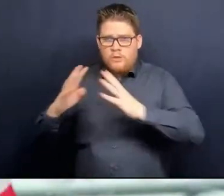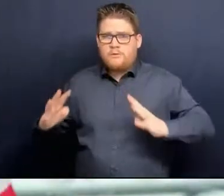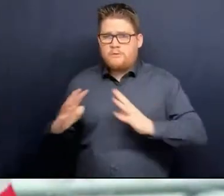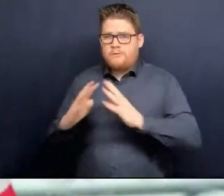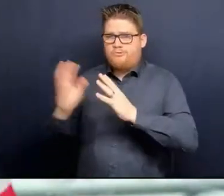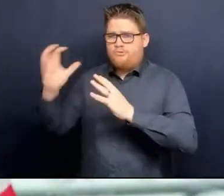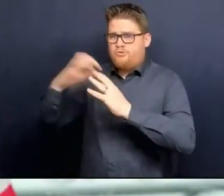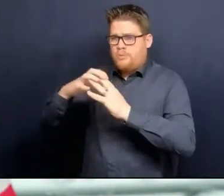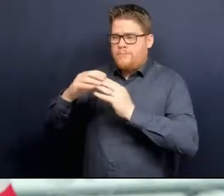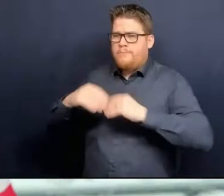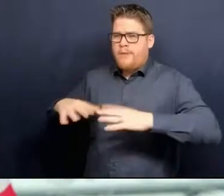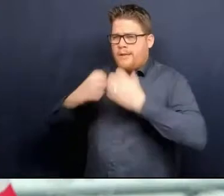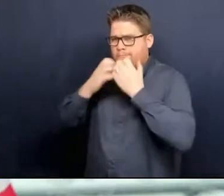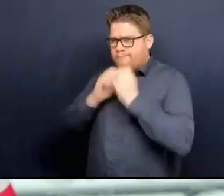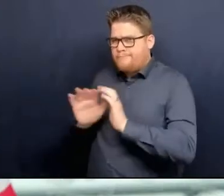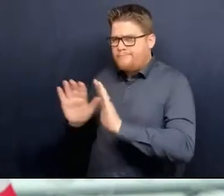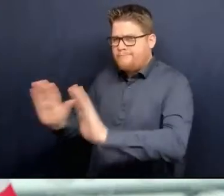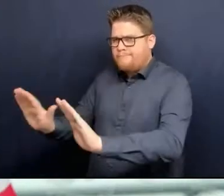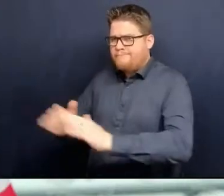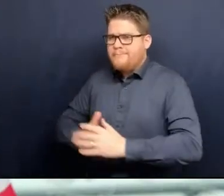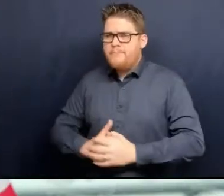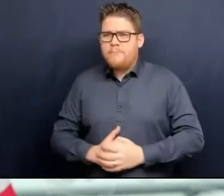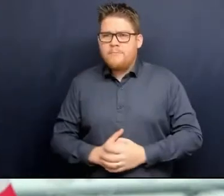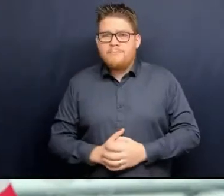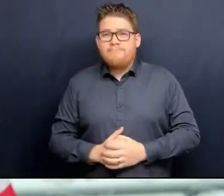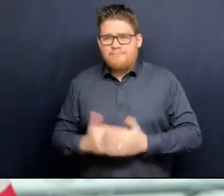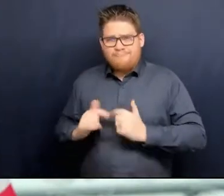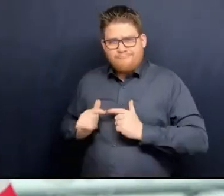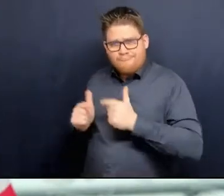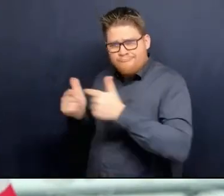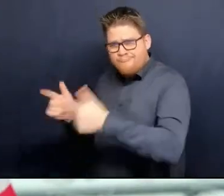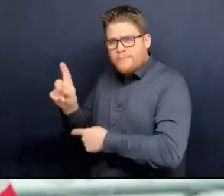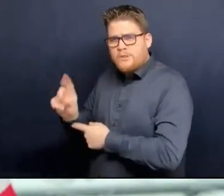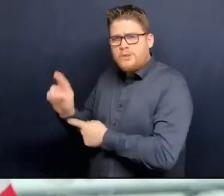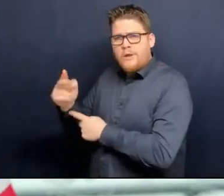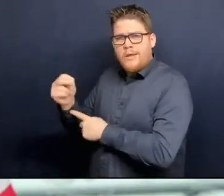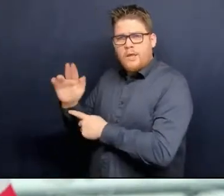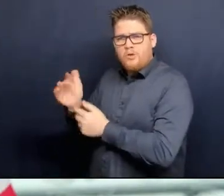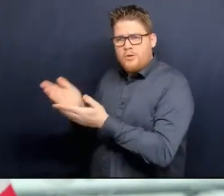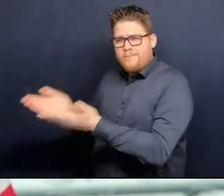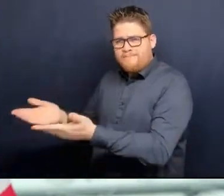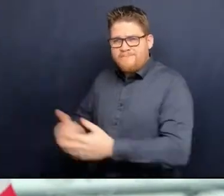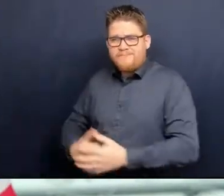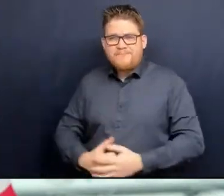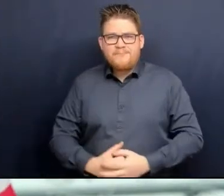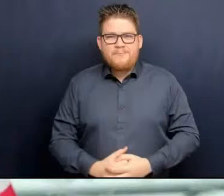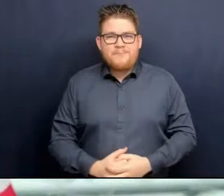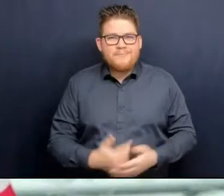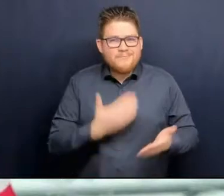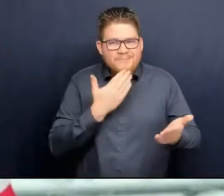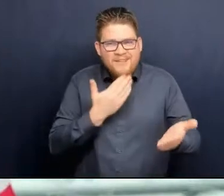Dr Bonnie Henry. Thank you very